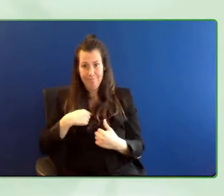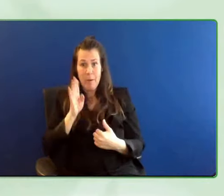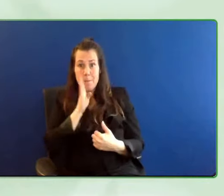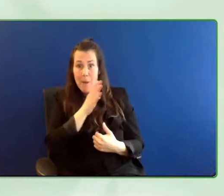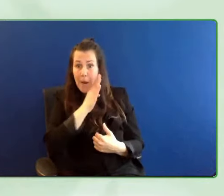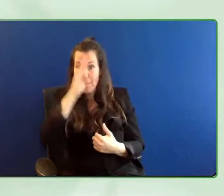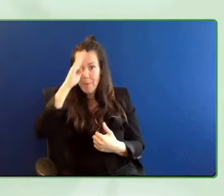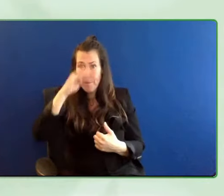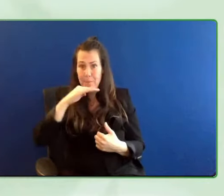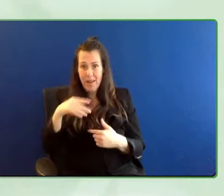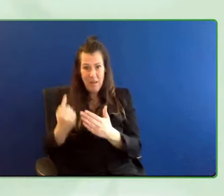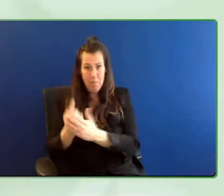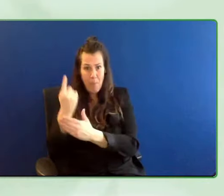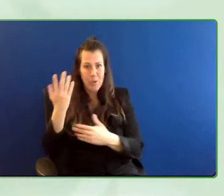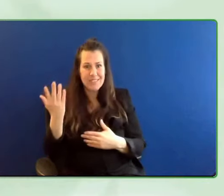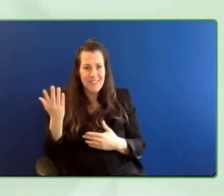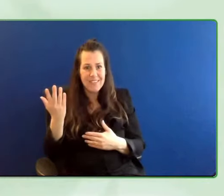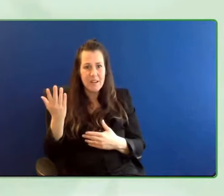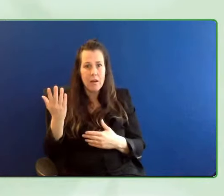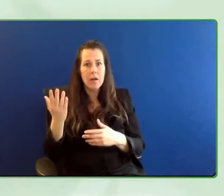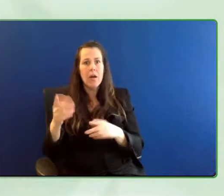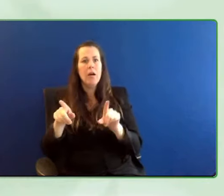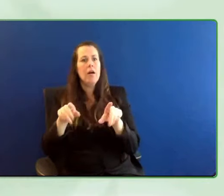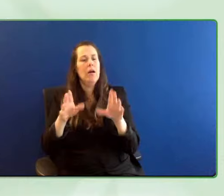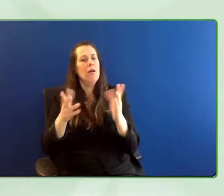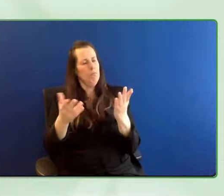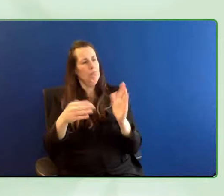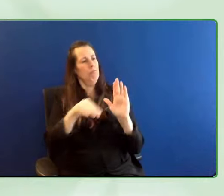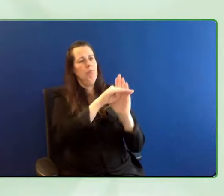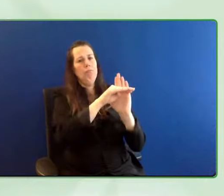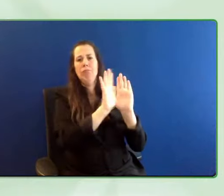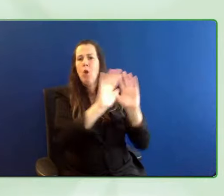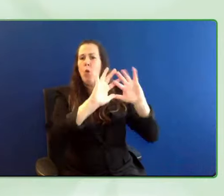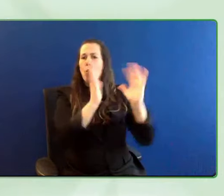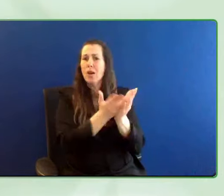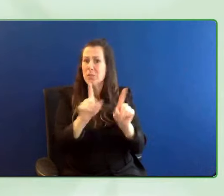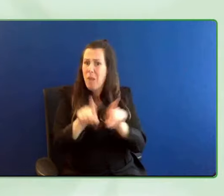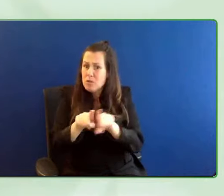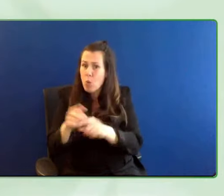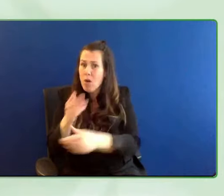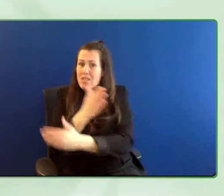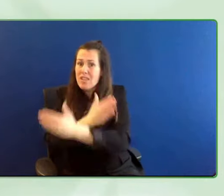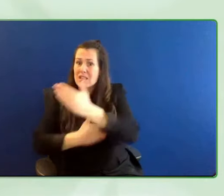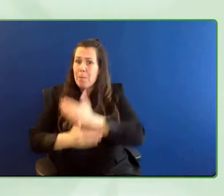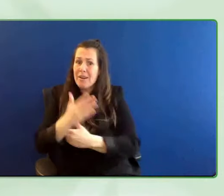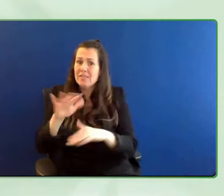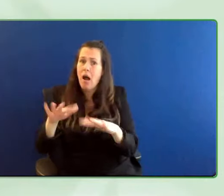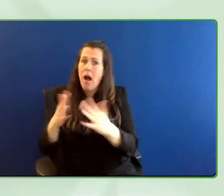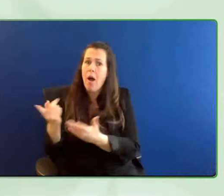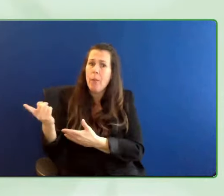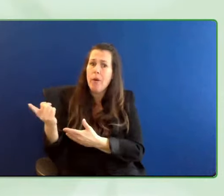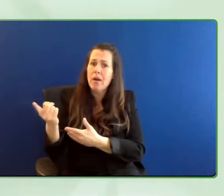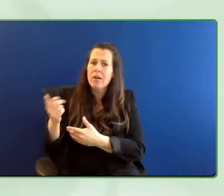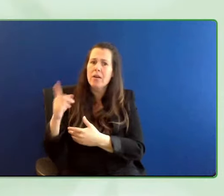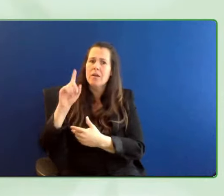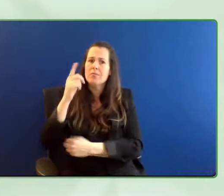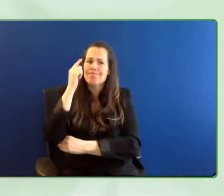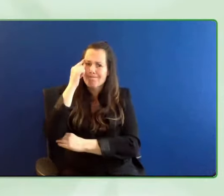This has been a Zero Project Fireside Chat and we are very honoured to end it with a